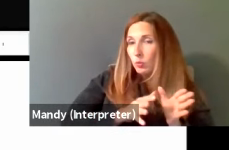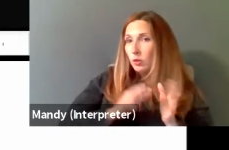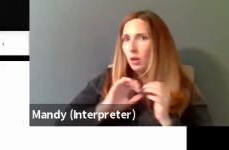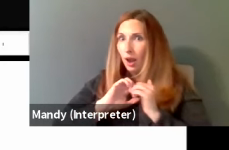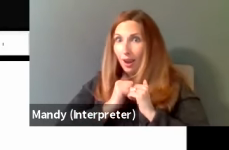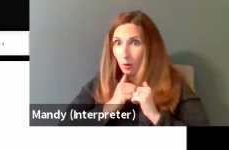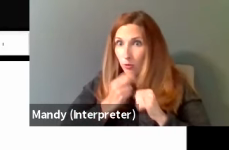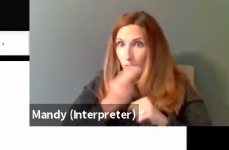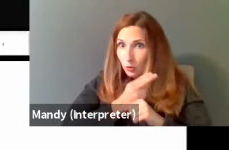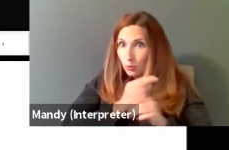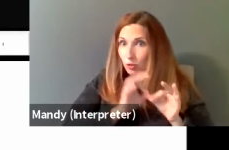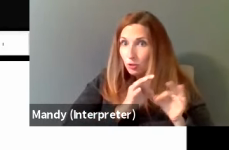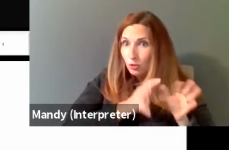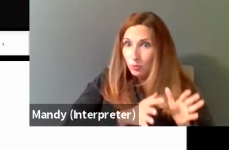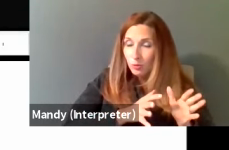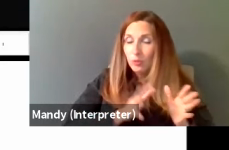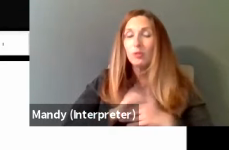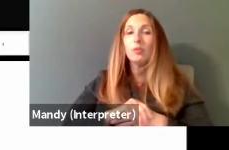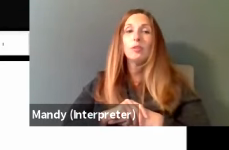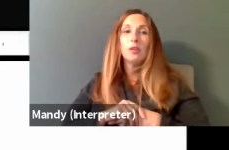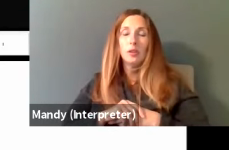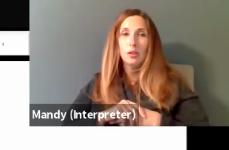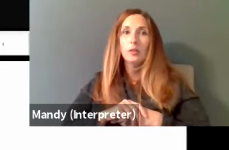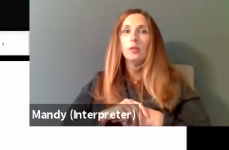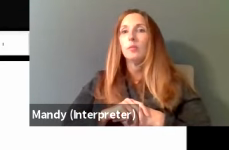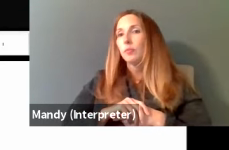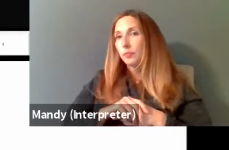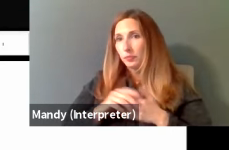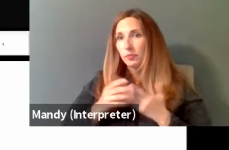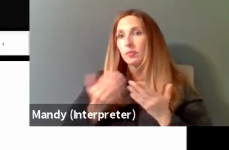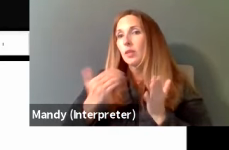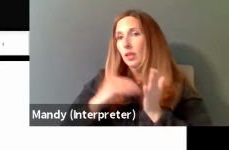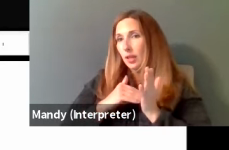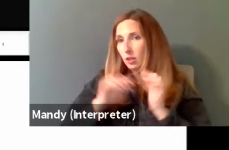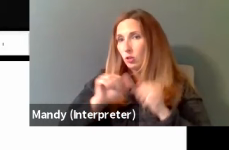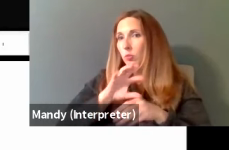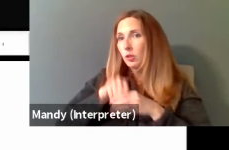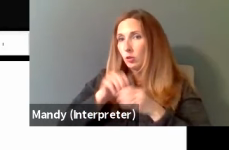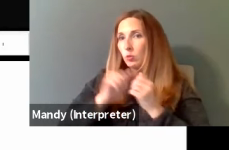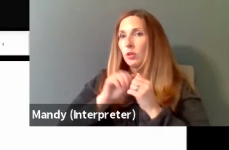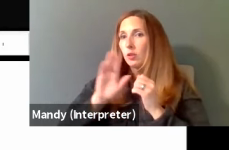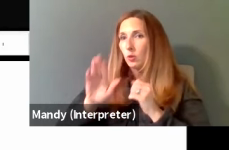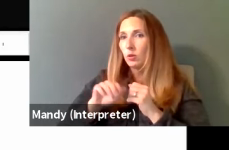It could be part of your, again, diversitym equity, and inclusion training plan for your organization.